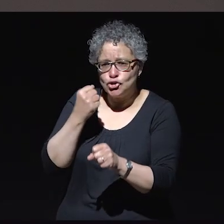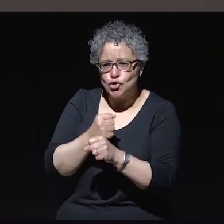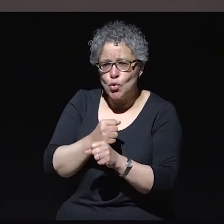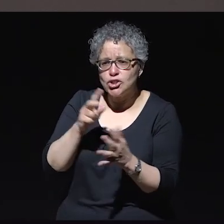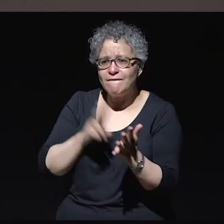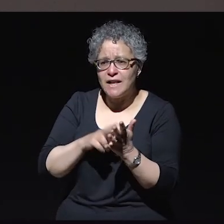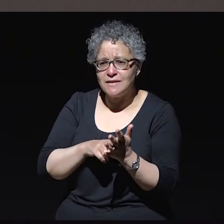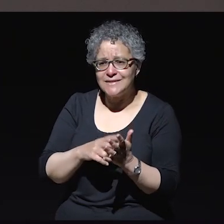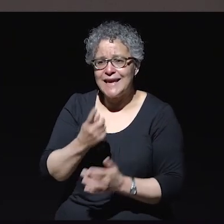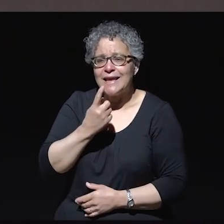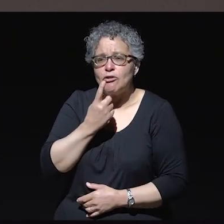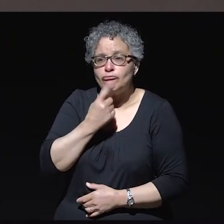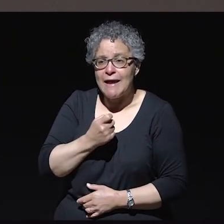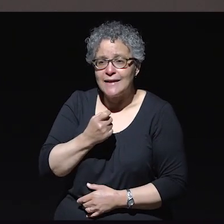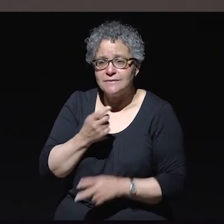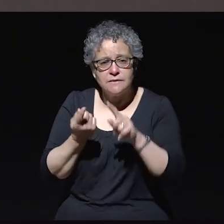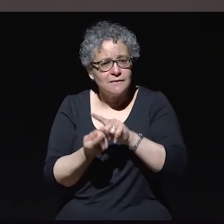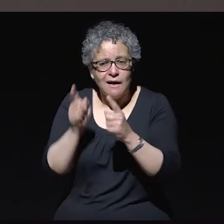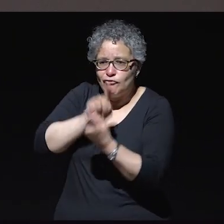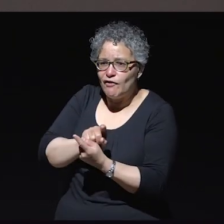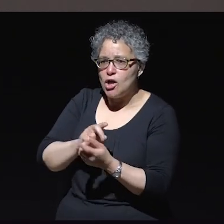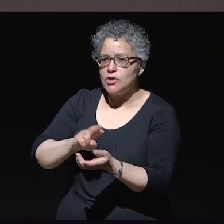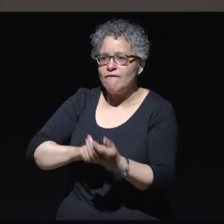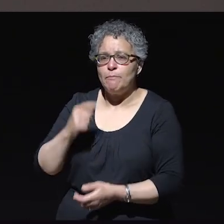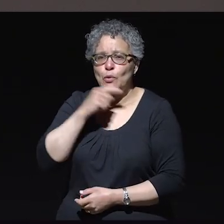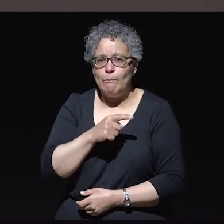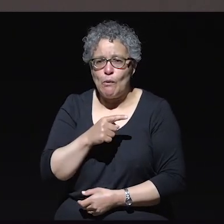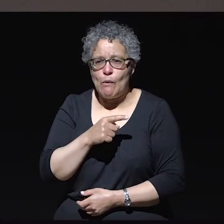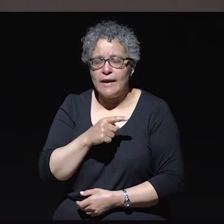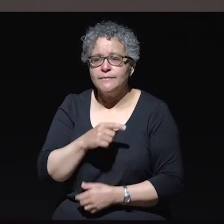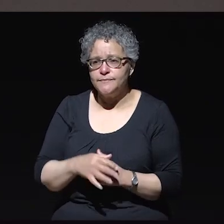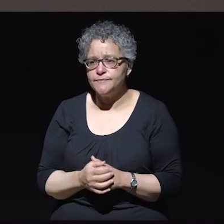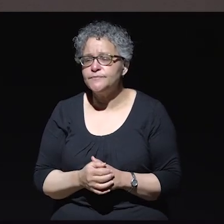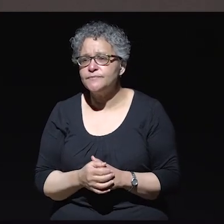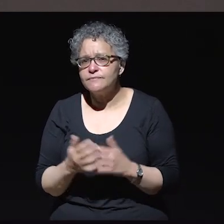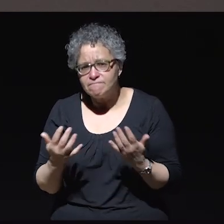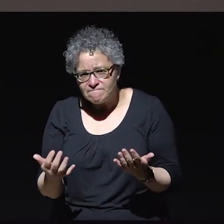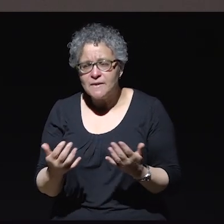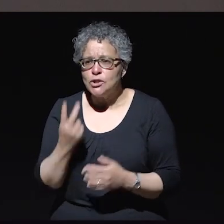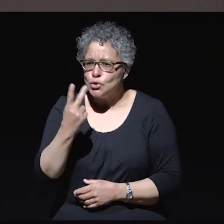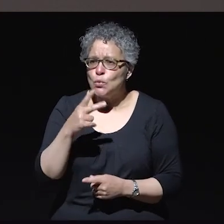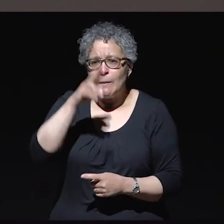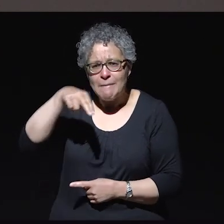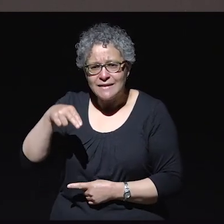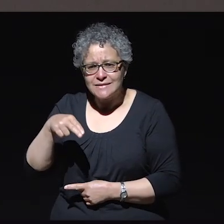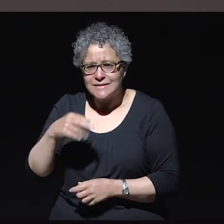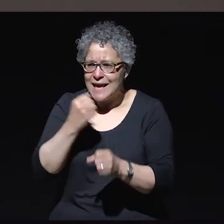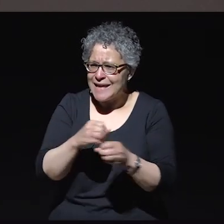is basically the reverse of 'The Blue Boy' to the left of him. So, again, two paintings that Gainsborough knew intimately.